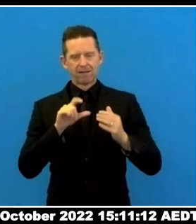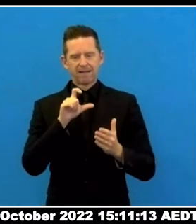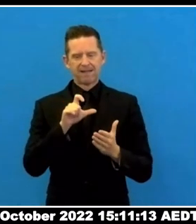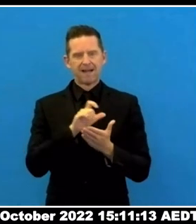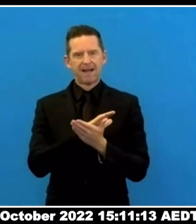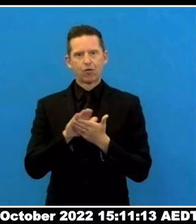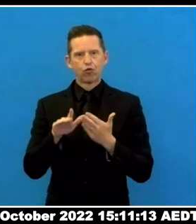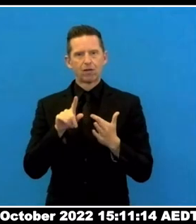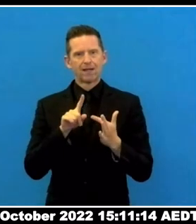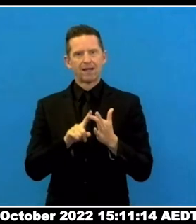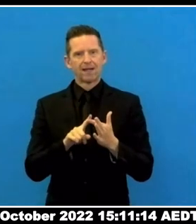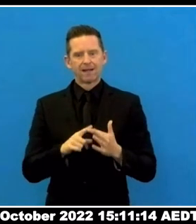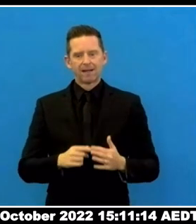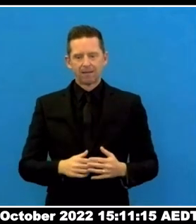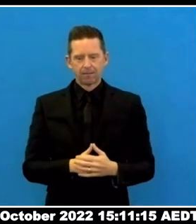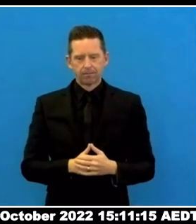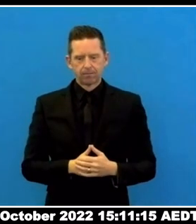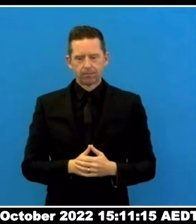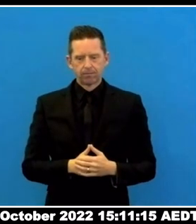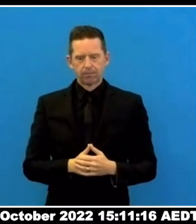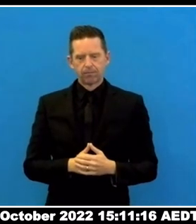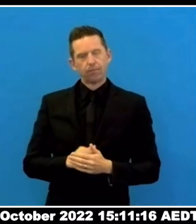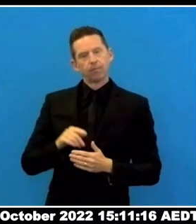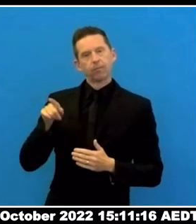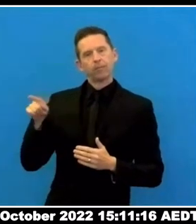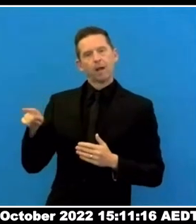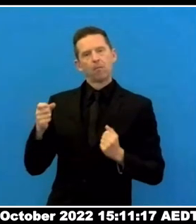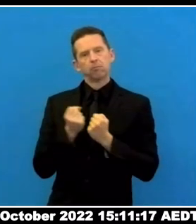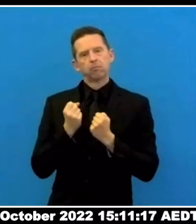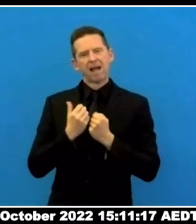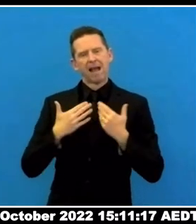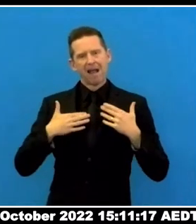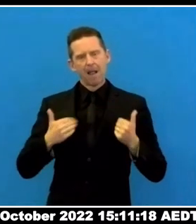They help community they help with health and community services.